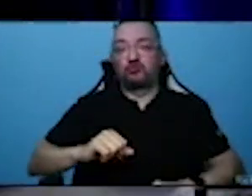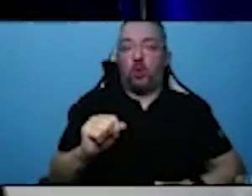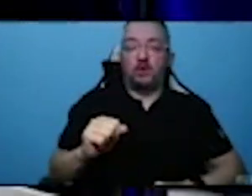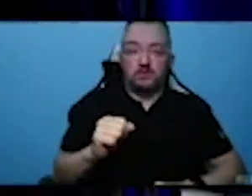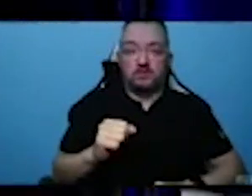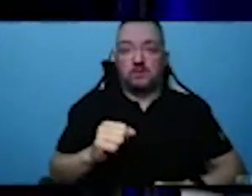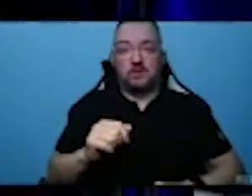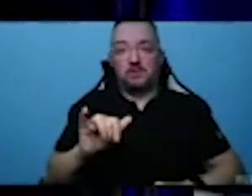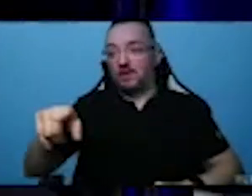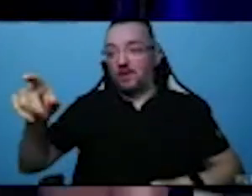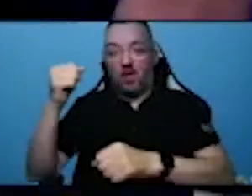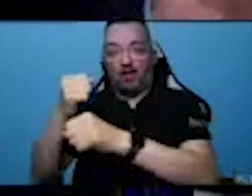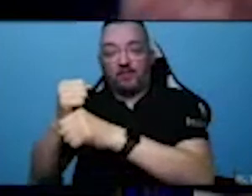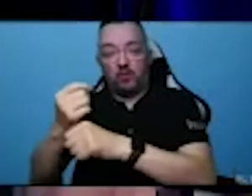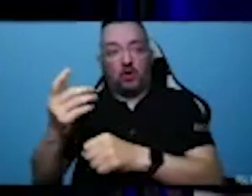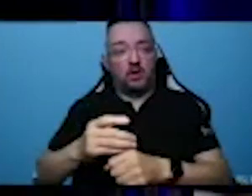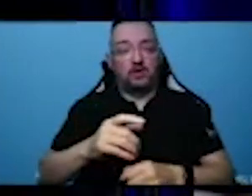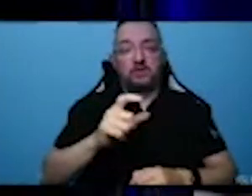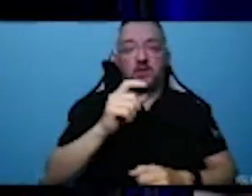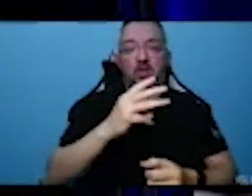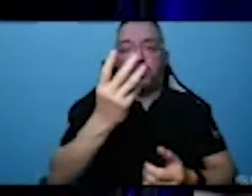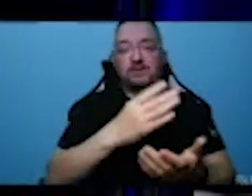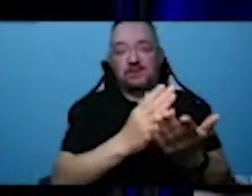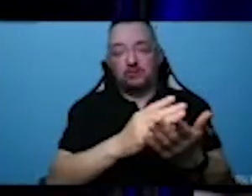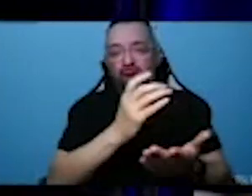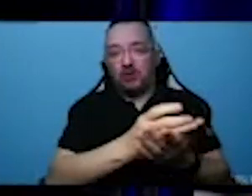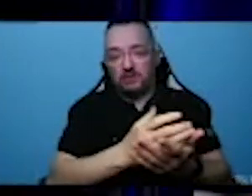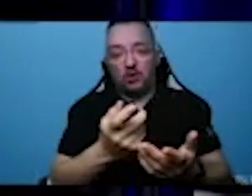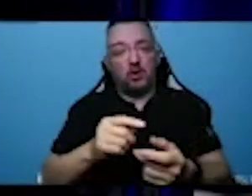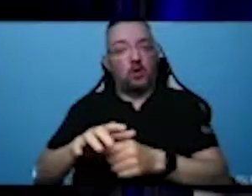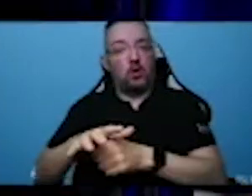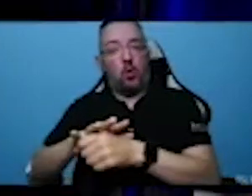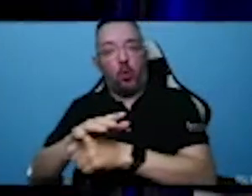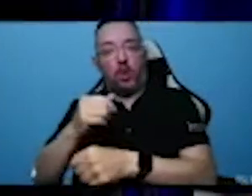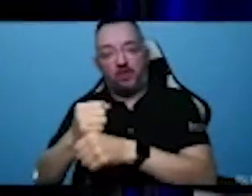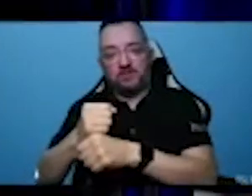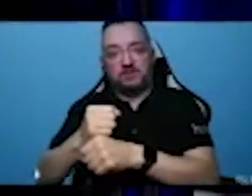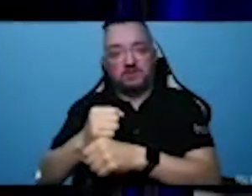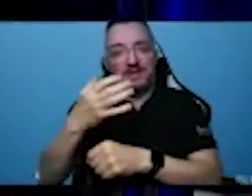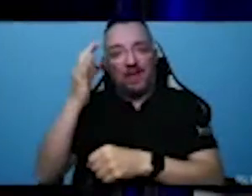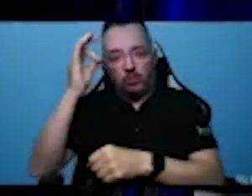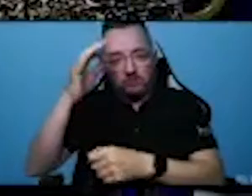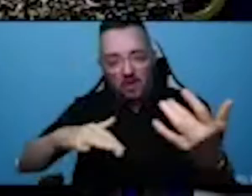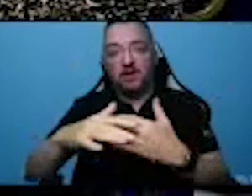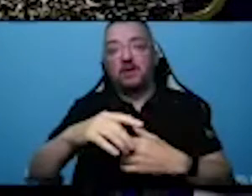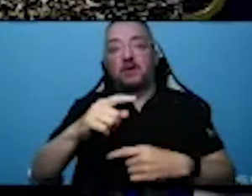sector, whether it's in local government as Ian mentioned very importantly, that they read this and take some action.